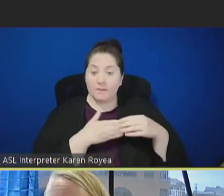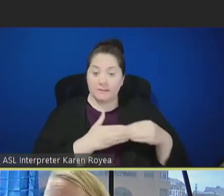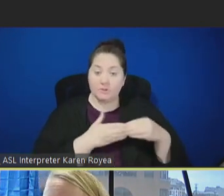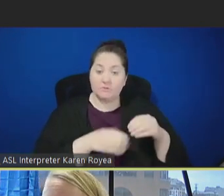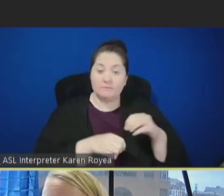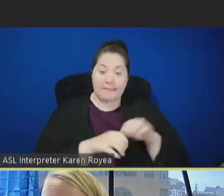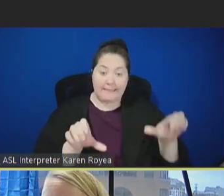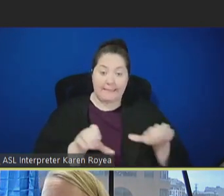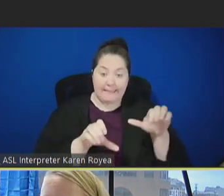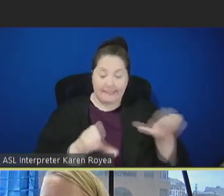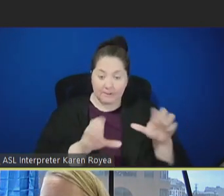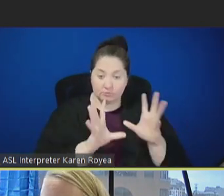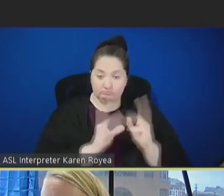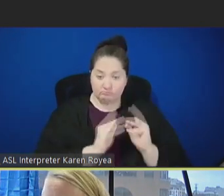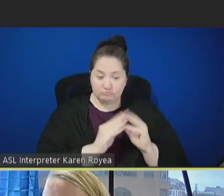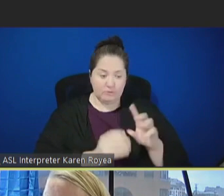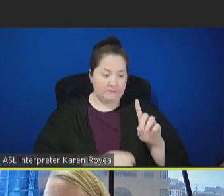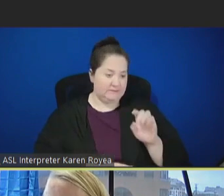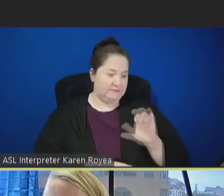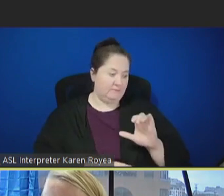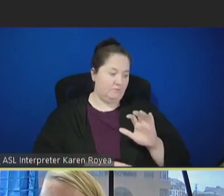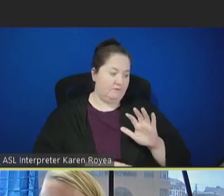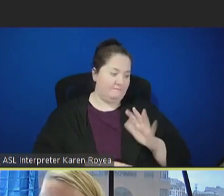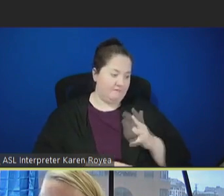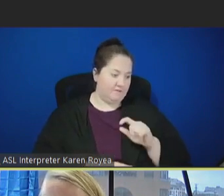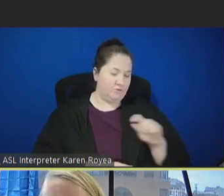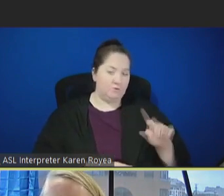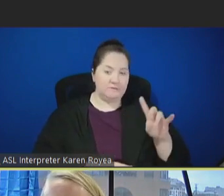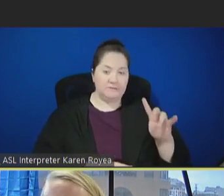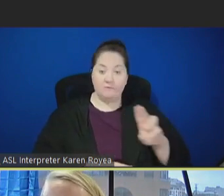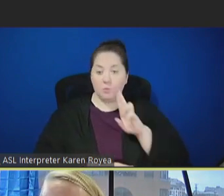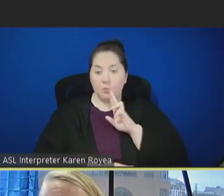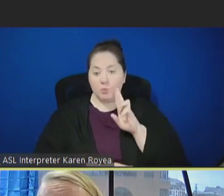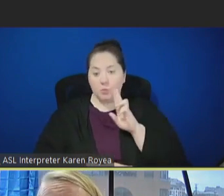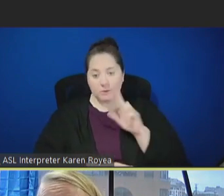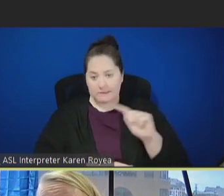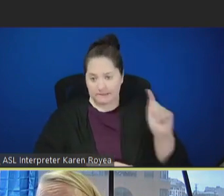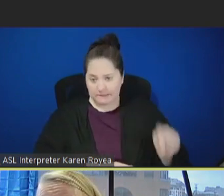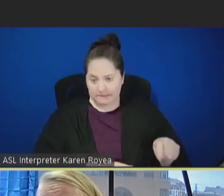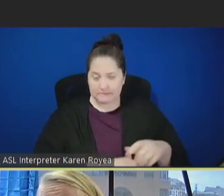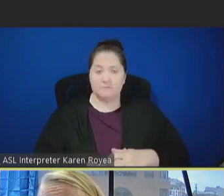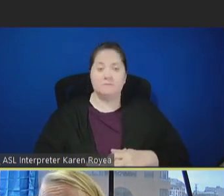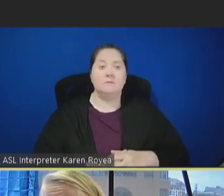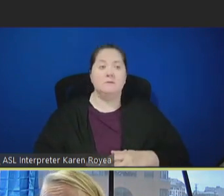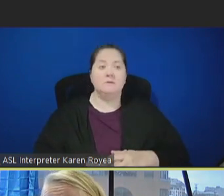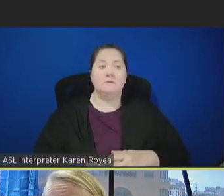Conference, December 5th to 7th in Houston, Texas. This is a time when we provide leadership